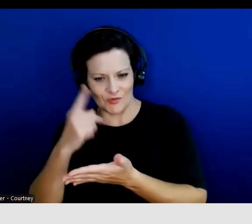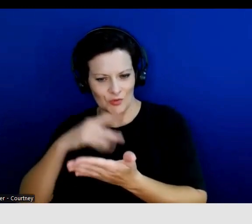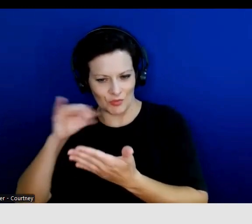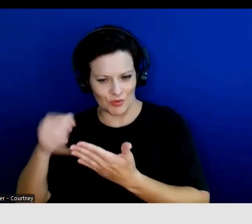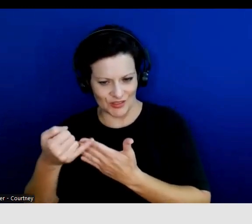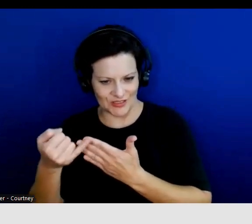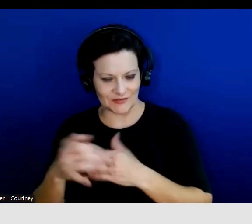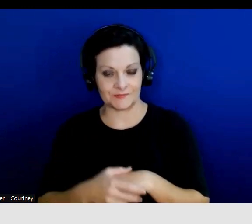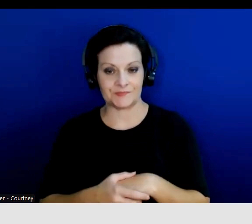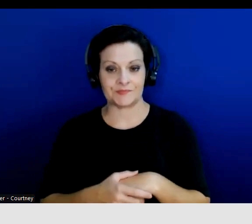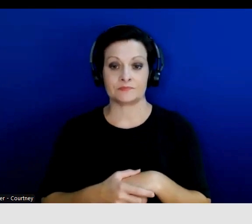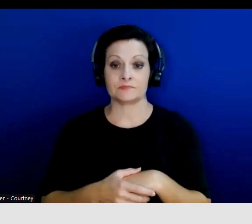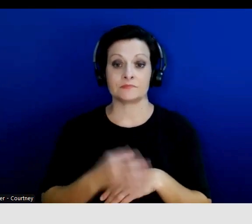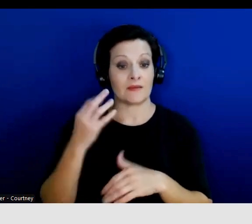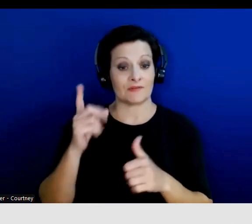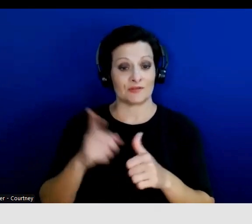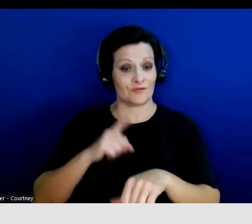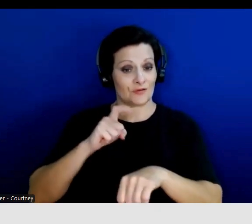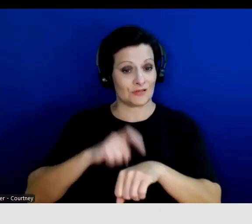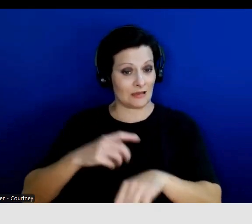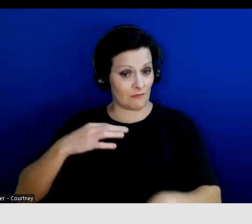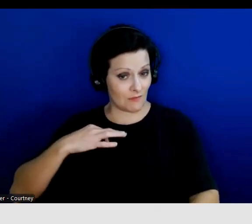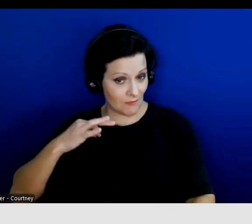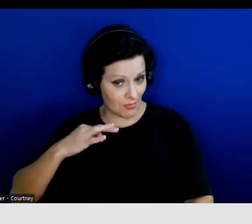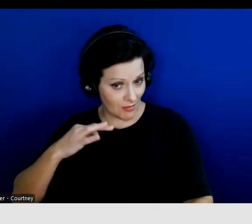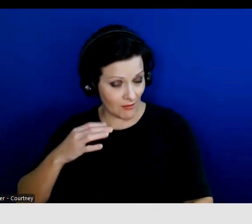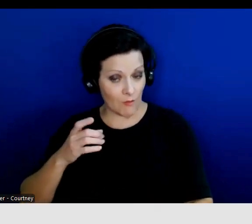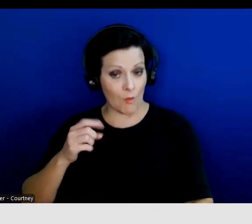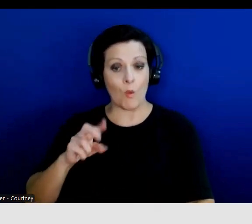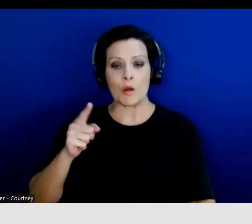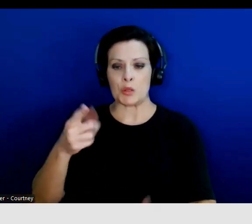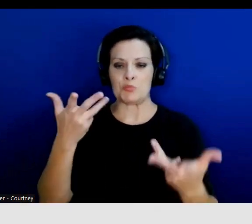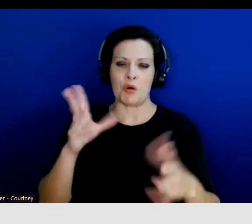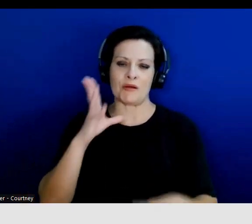Whether this is your first time applying or you are a seasoned applicant,